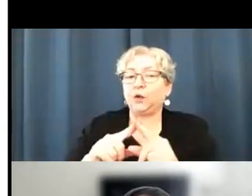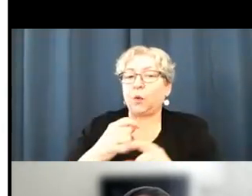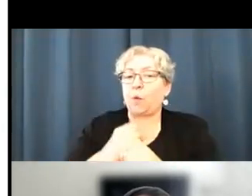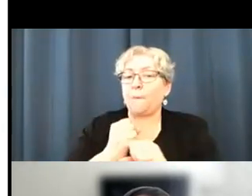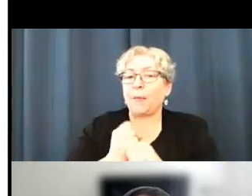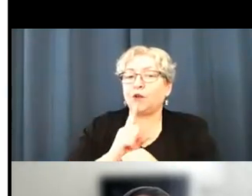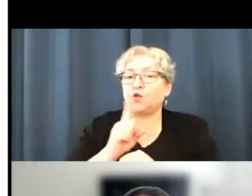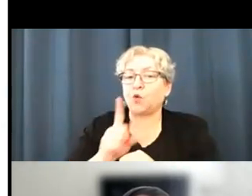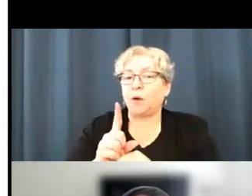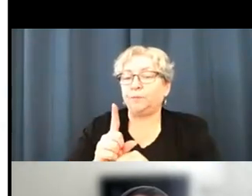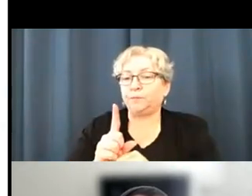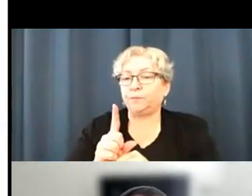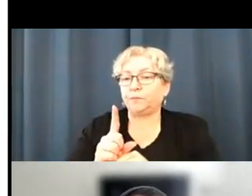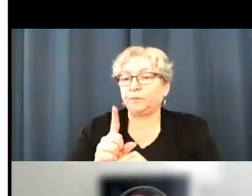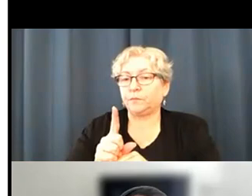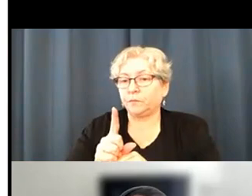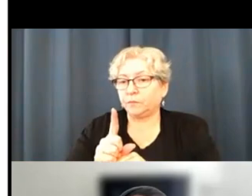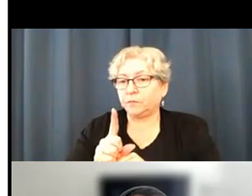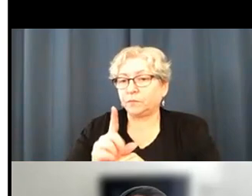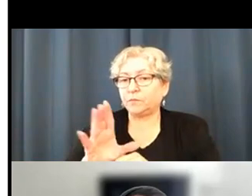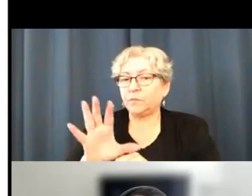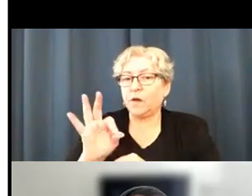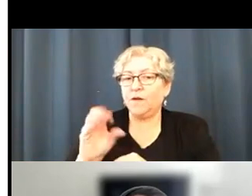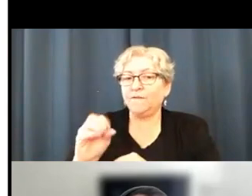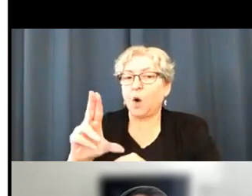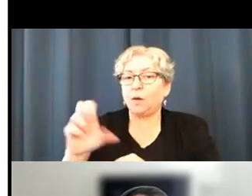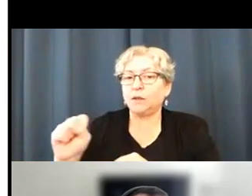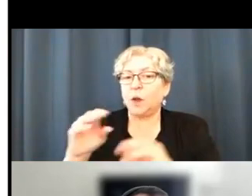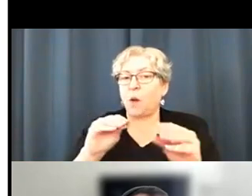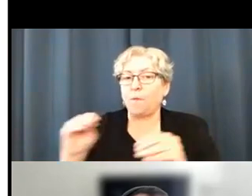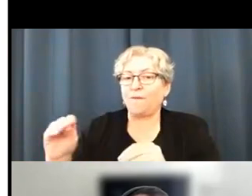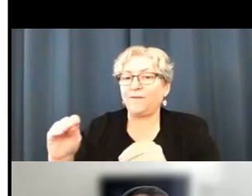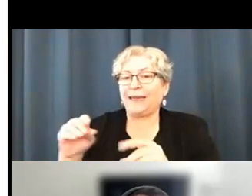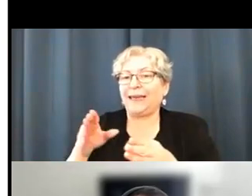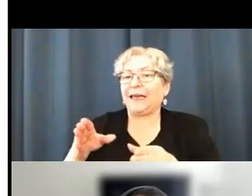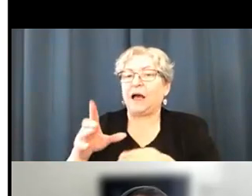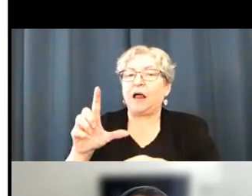that your focus is moving in a logical way like it should move.